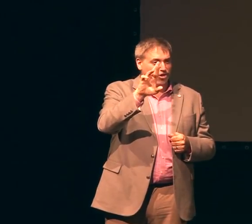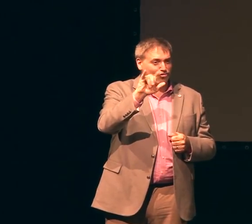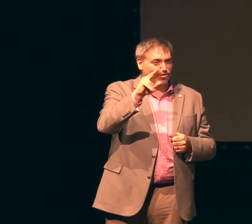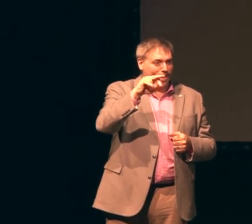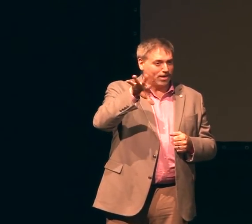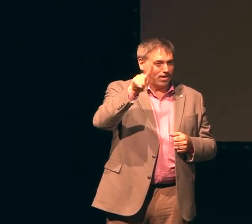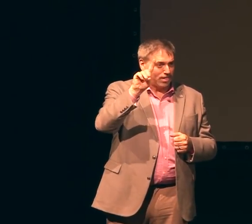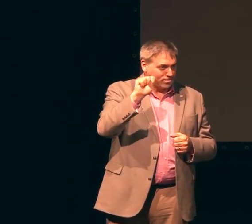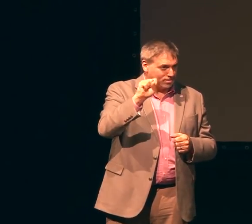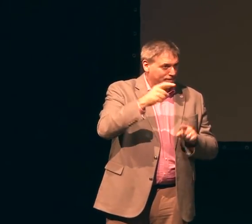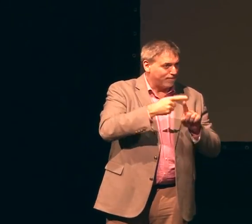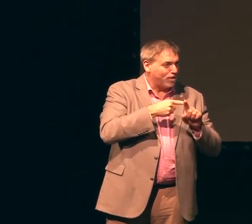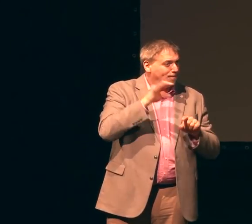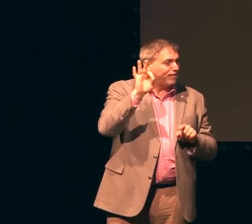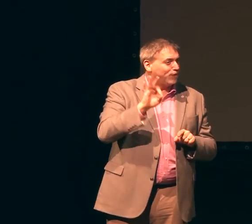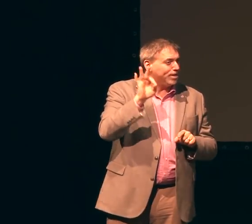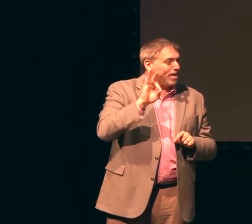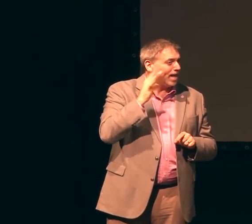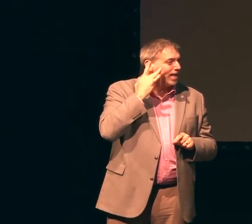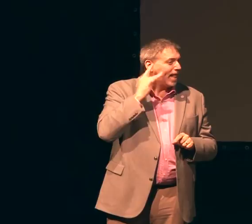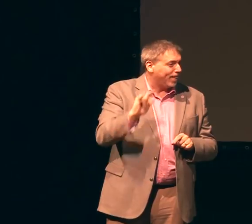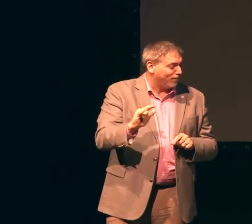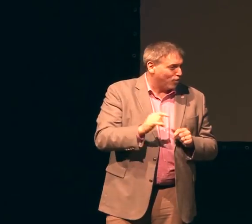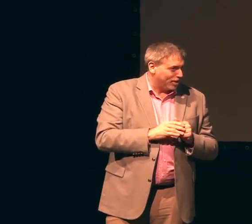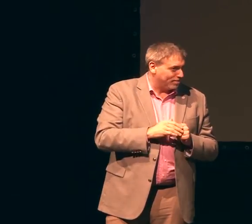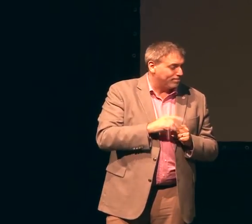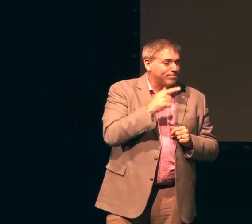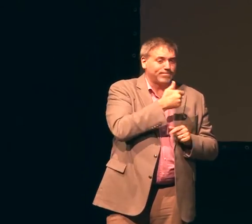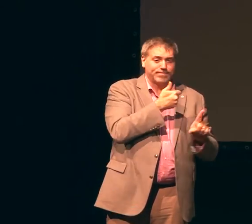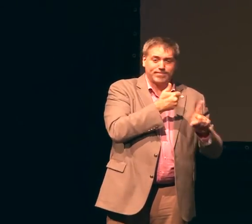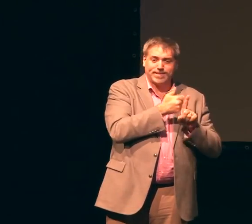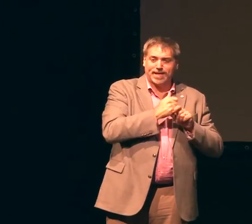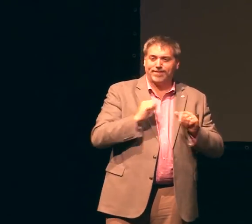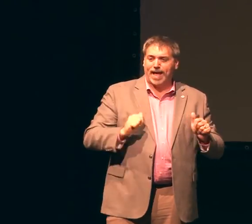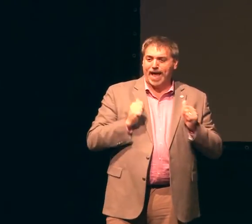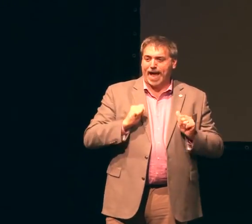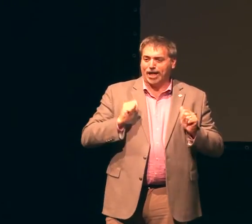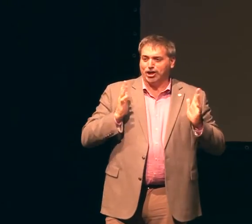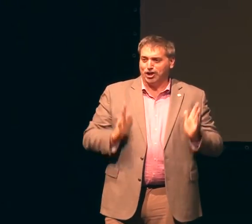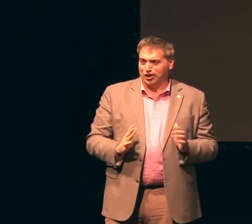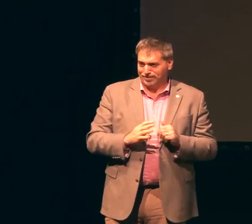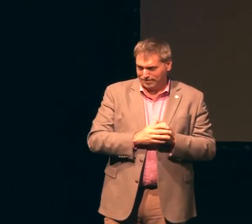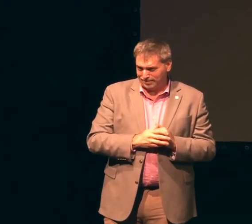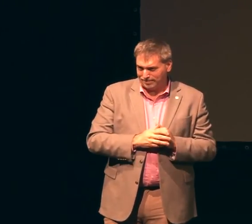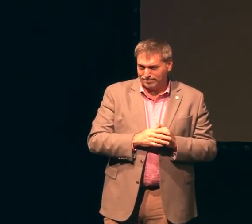David Reynolds from freemont California, he is